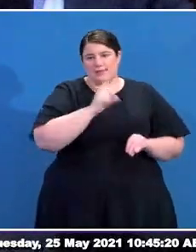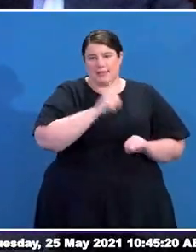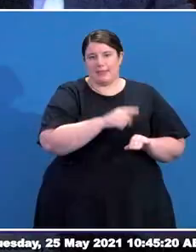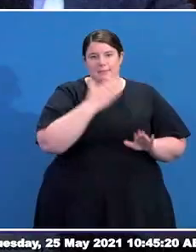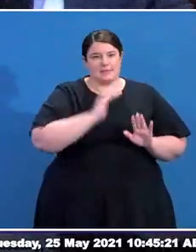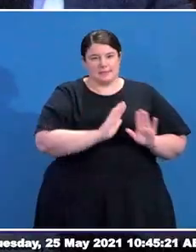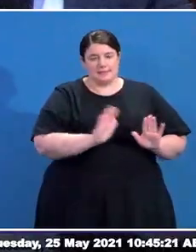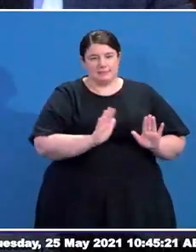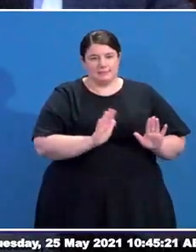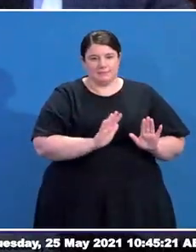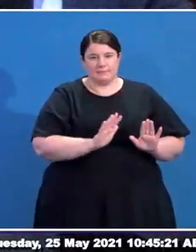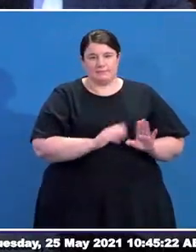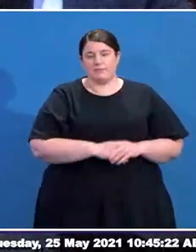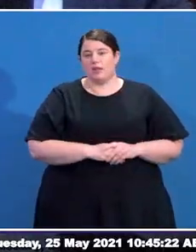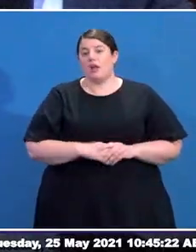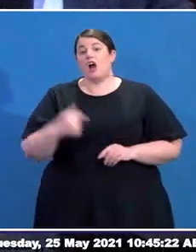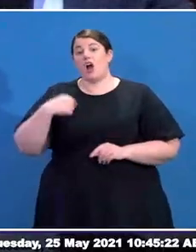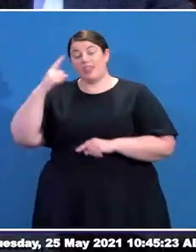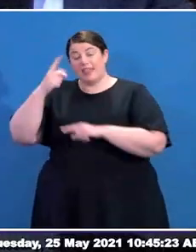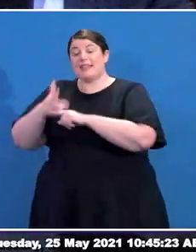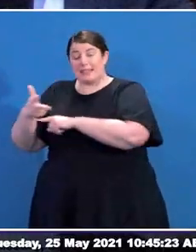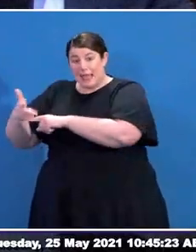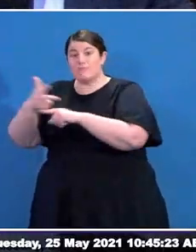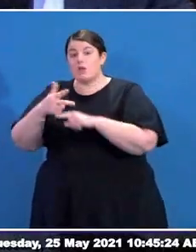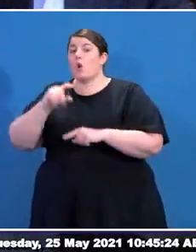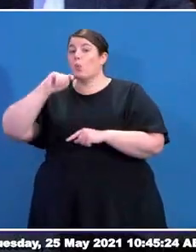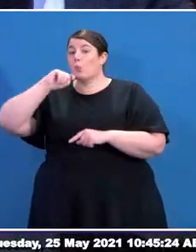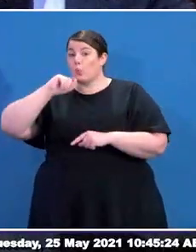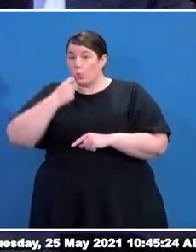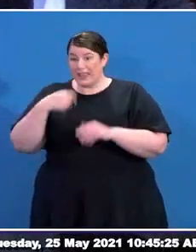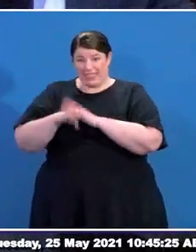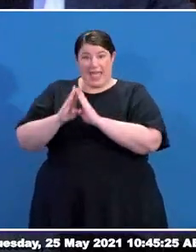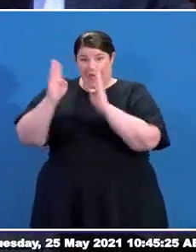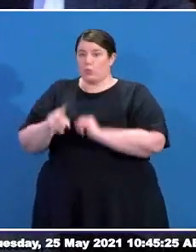I do think CCTV would have made a difference, yeah.